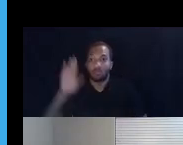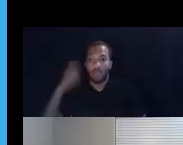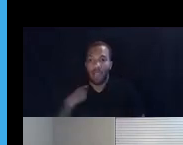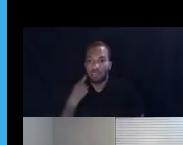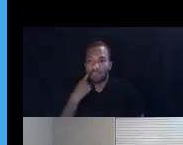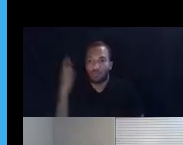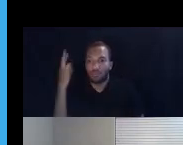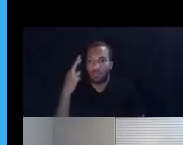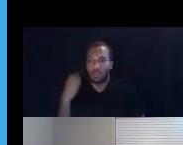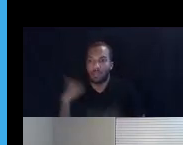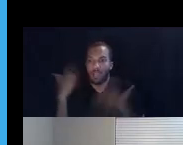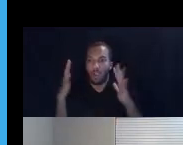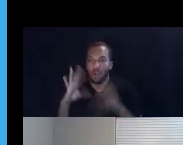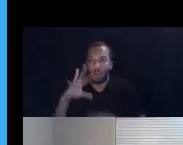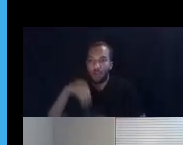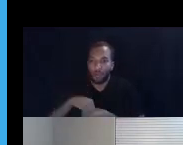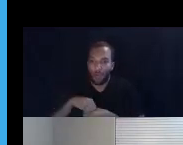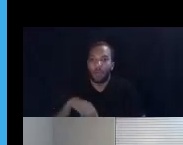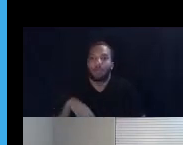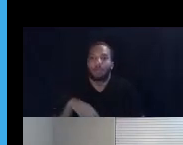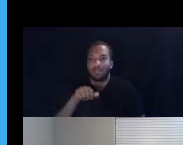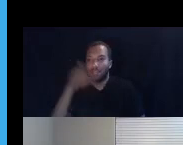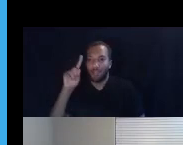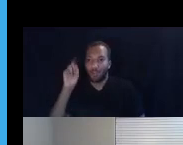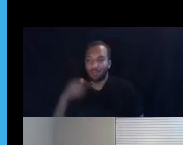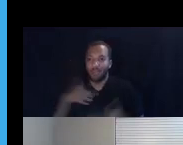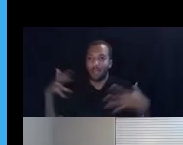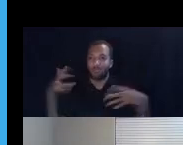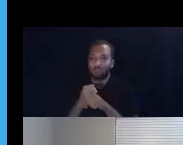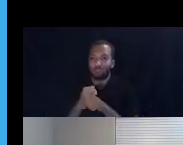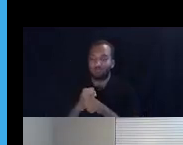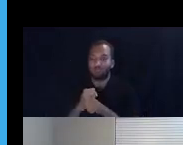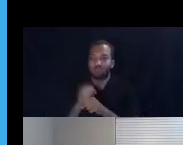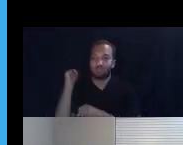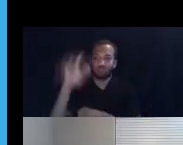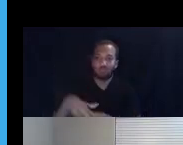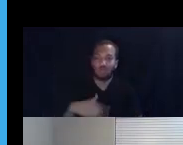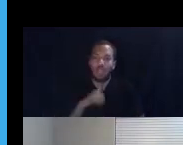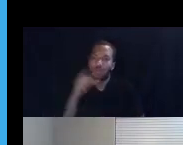and included the second bullet in my answer. I squeezed it all in there. I don't think I have a lot more to add.